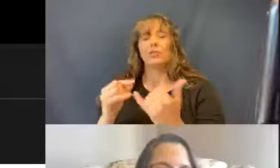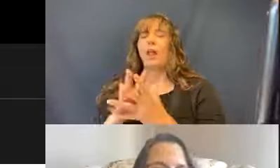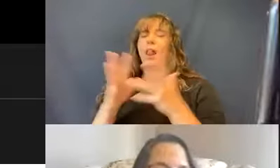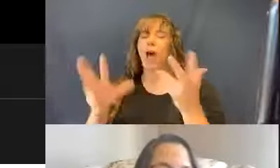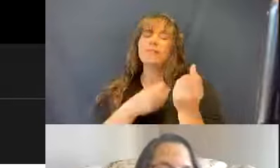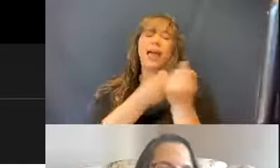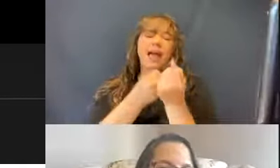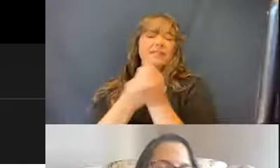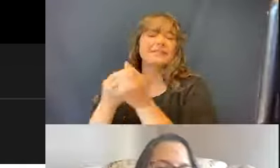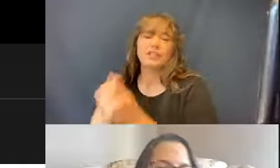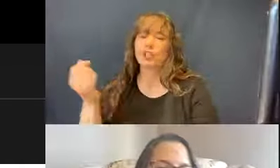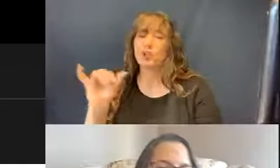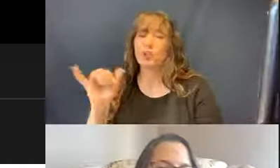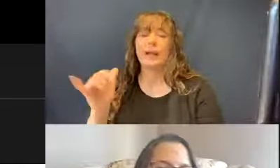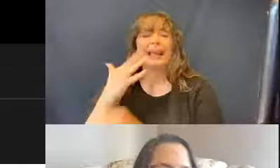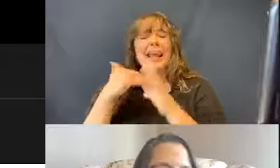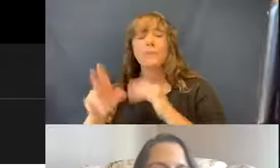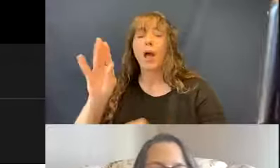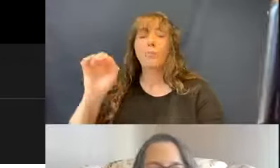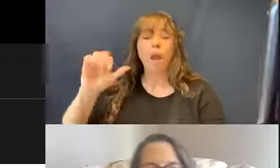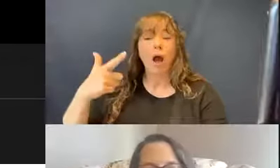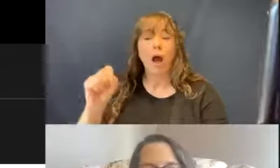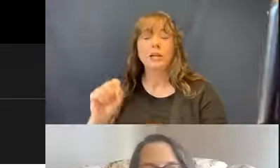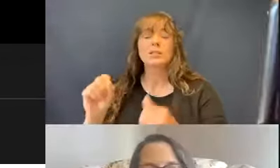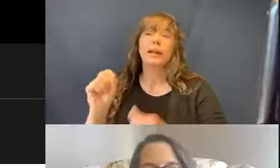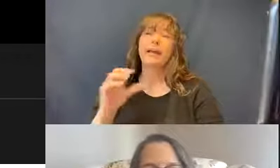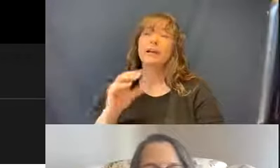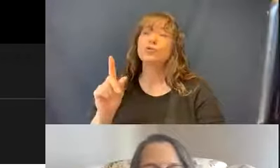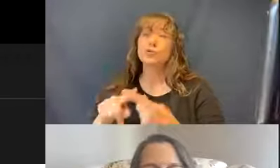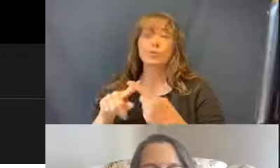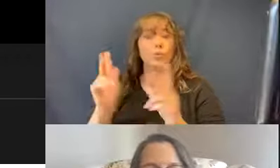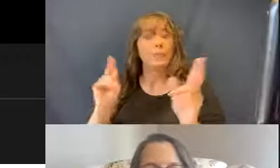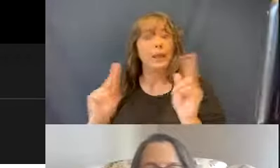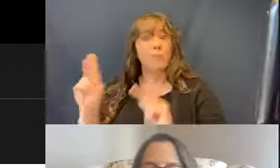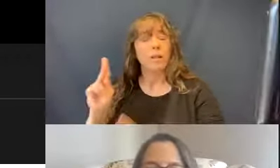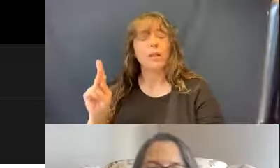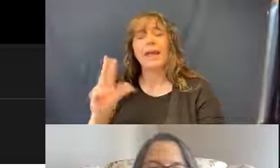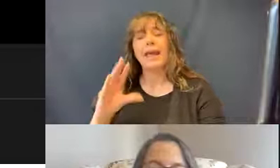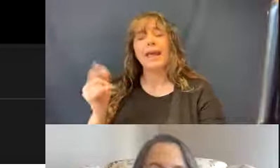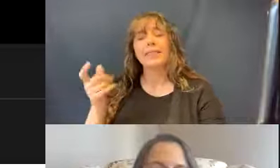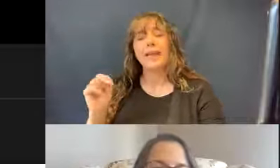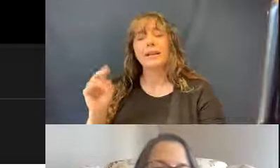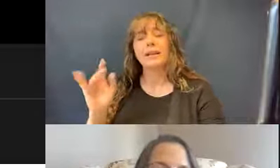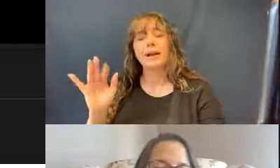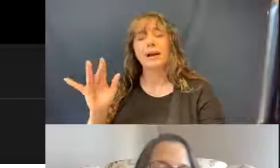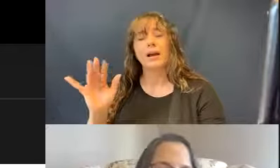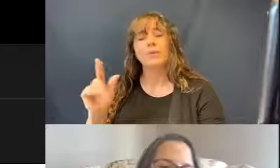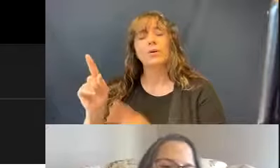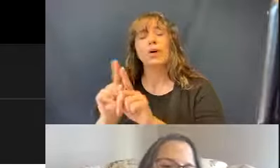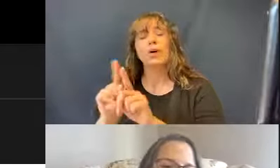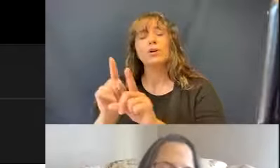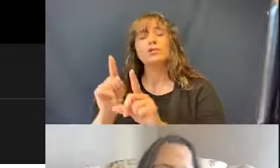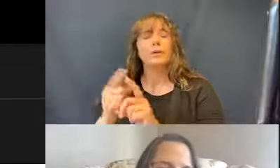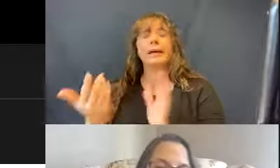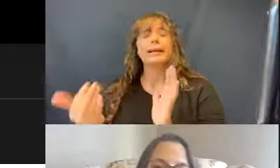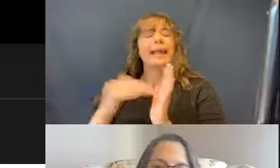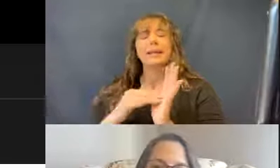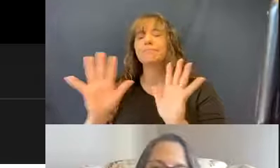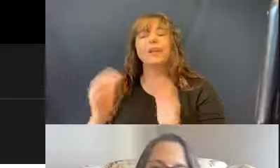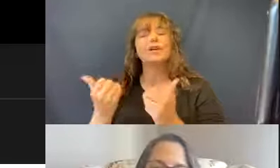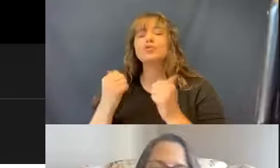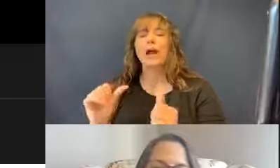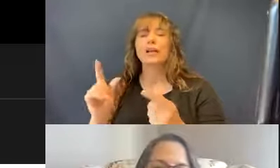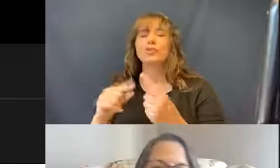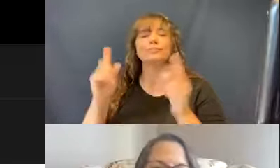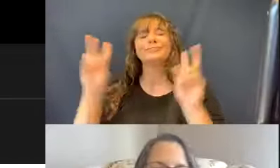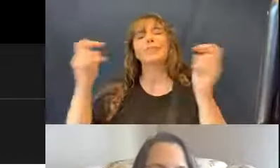and blogs to people. And then just, again, trying to open the doors for people. The last